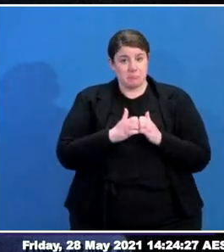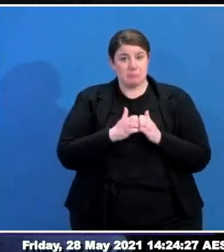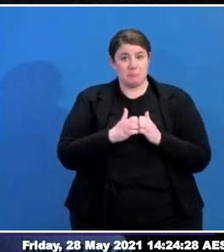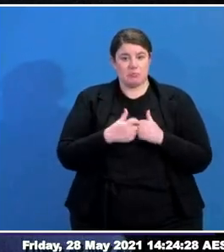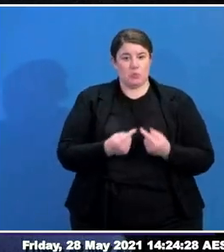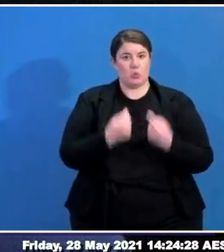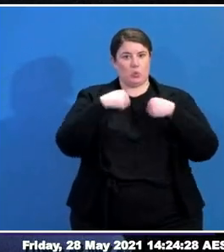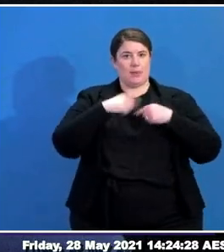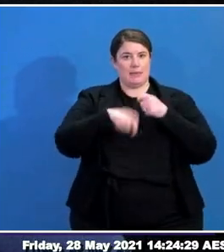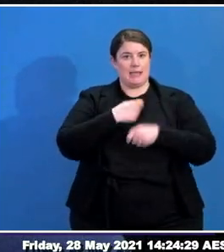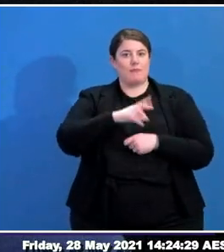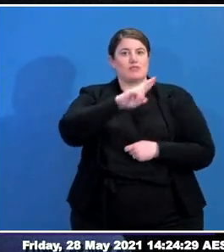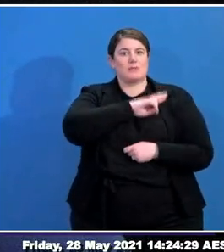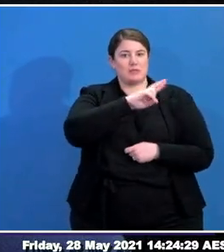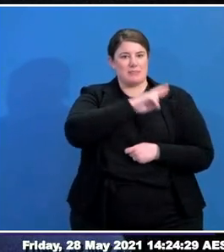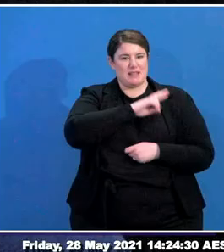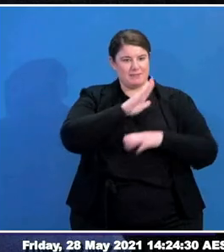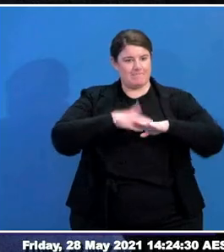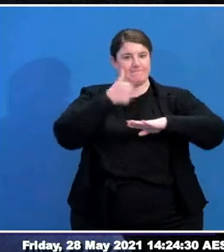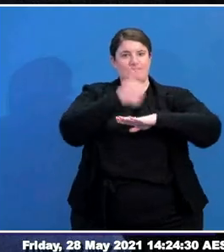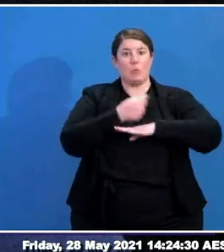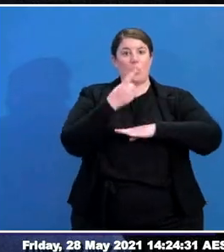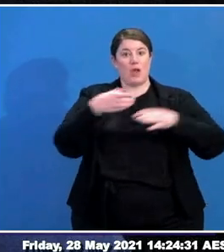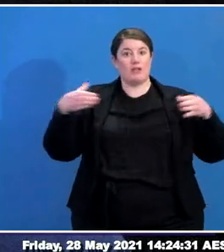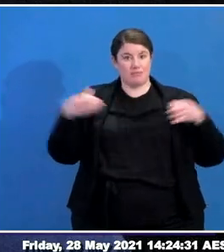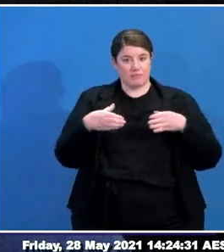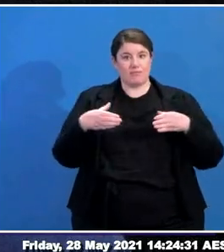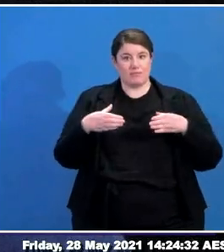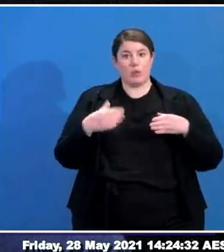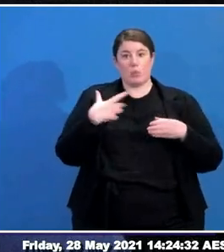establishment of the national body is that we have a clinical area ourselves, so we